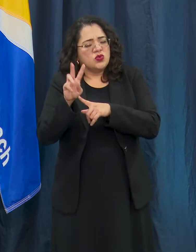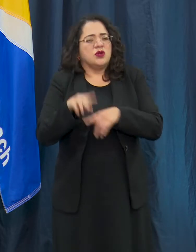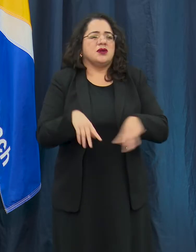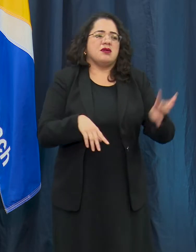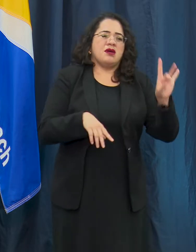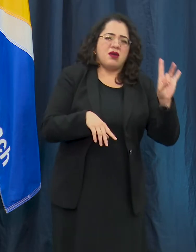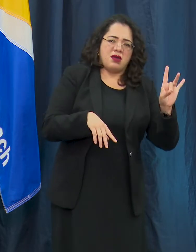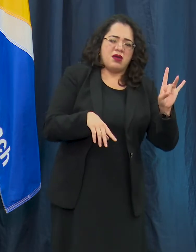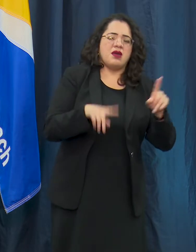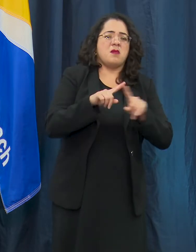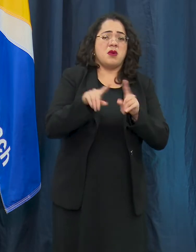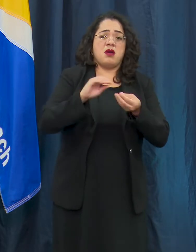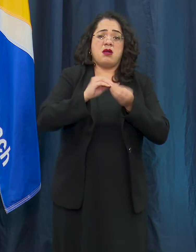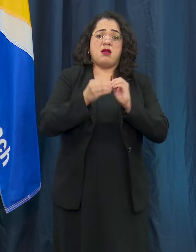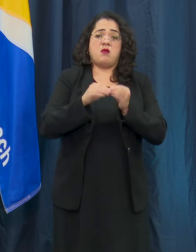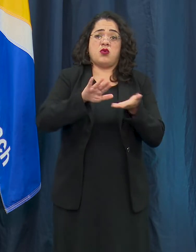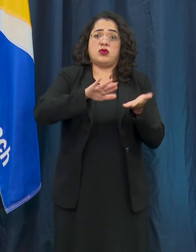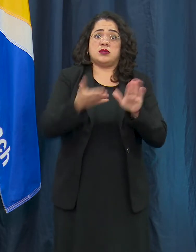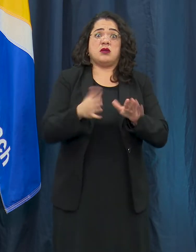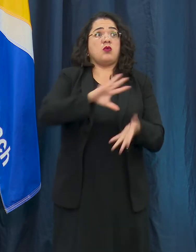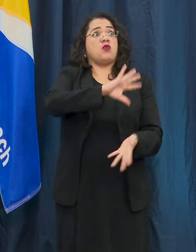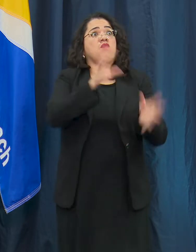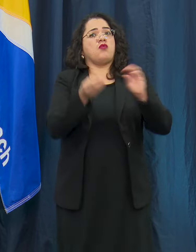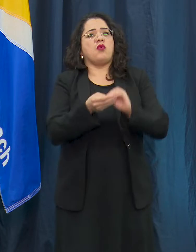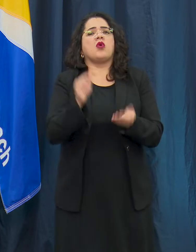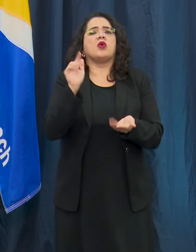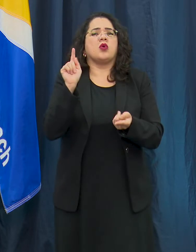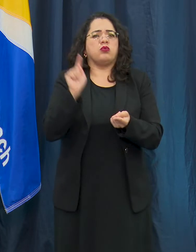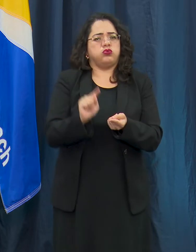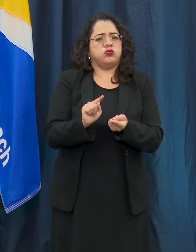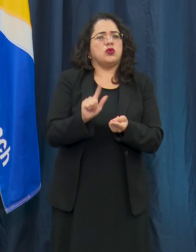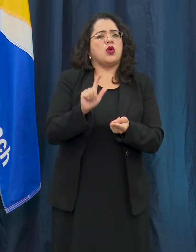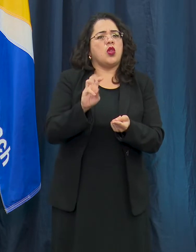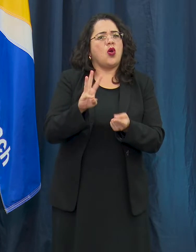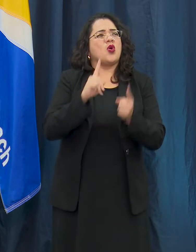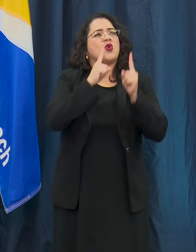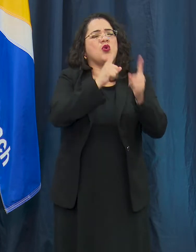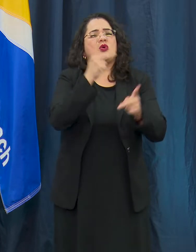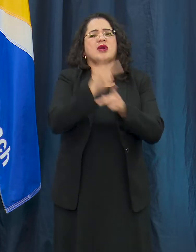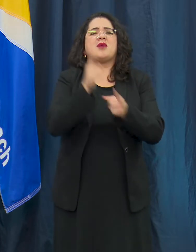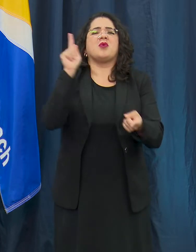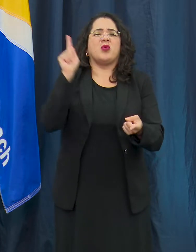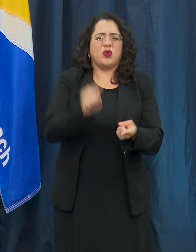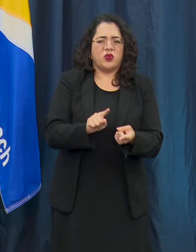to keep those numbers low. These numbers as a reminder change as new data comes